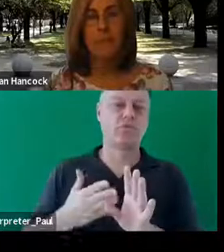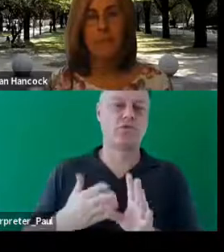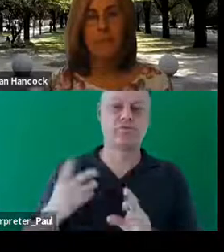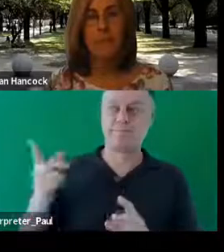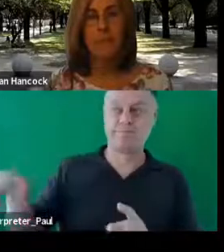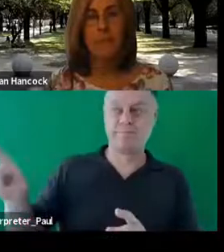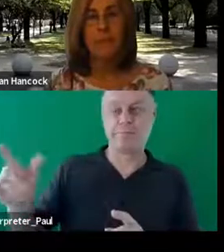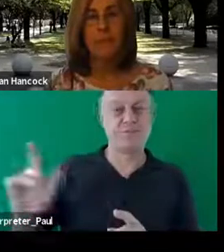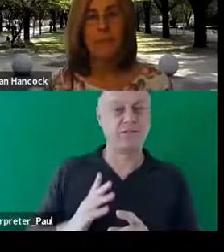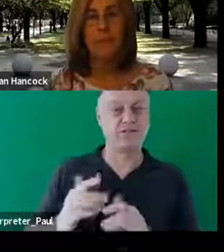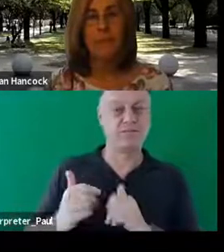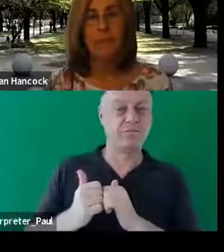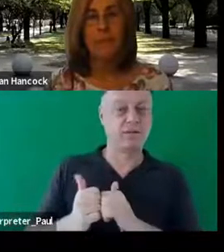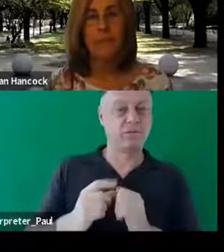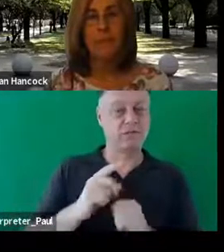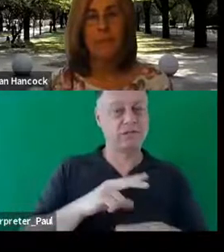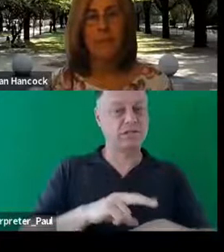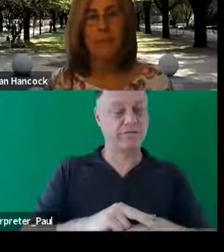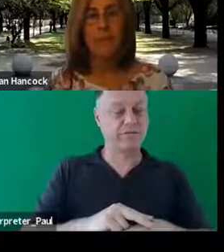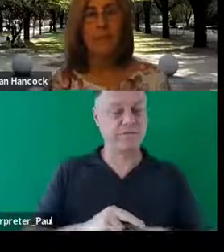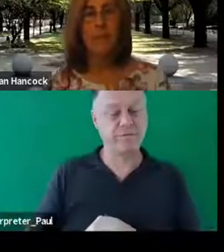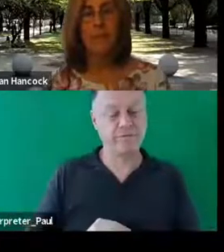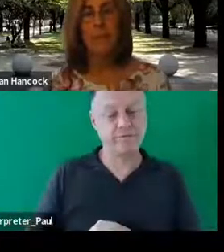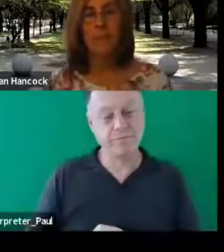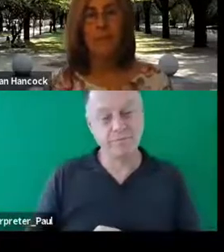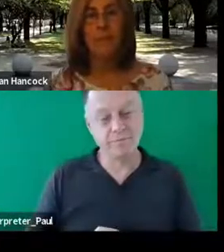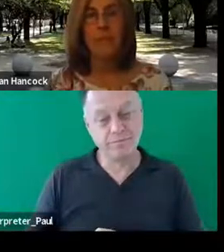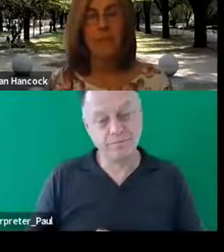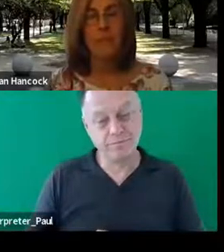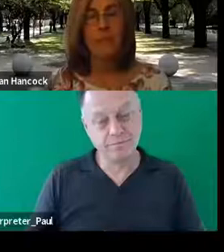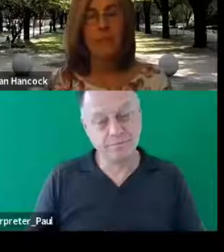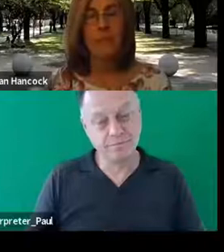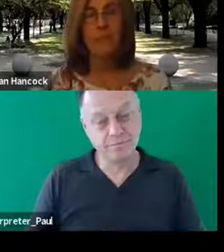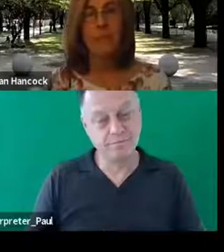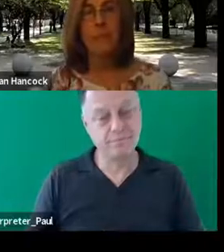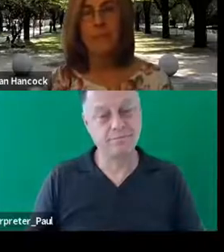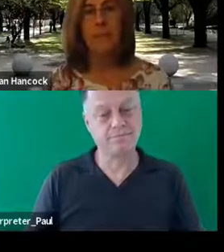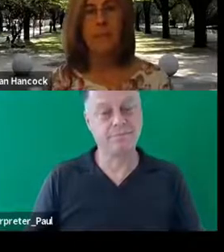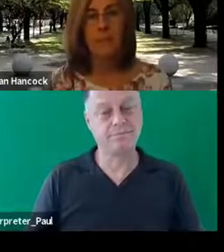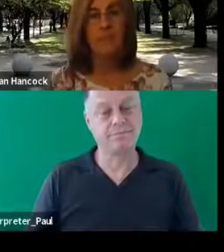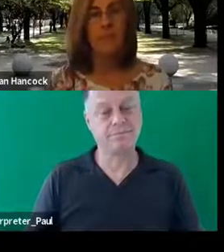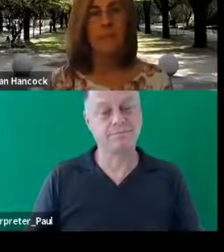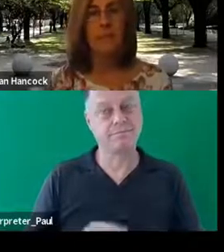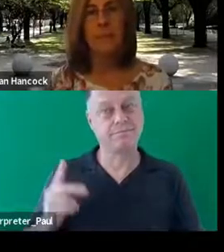in doing a partnership whereby they could look at using some of their undergraduate students,